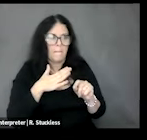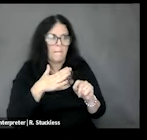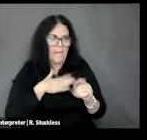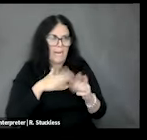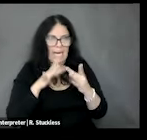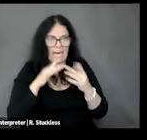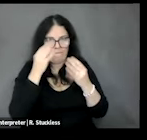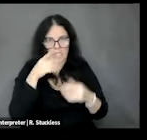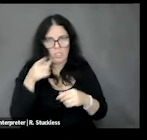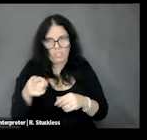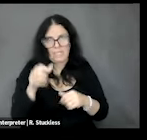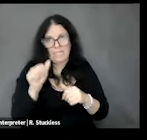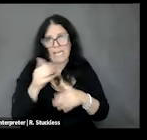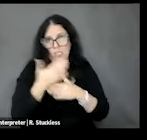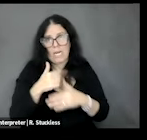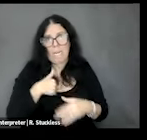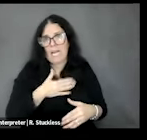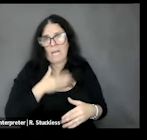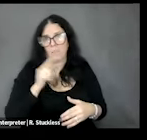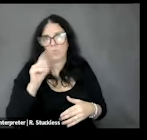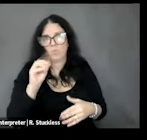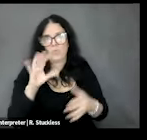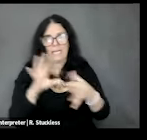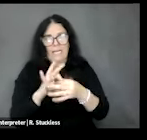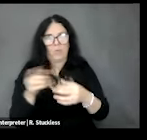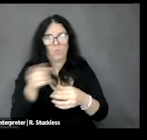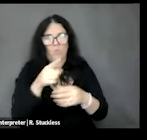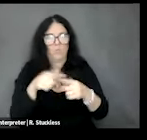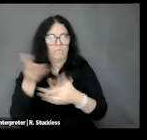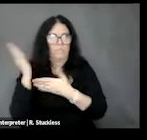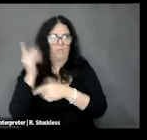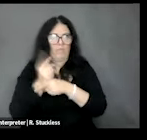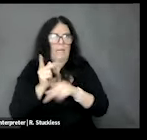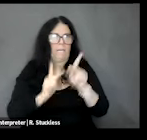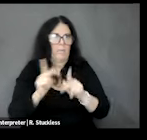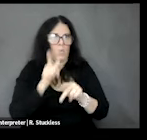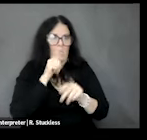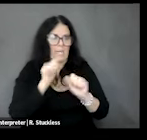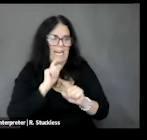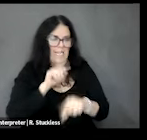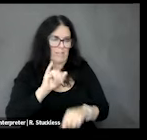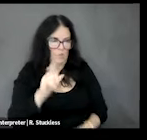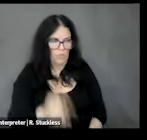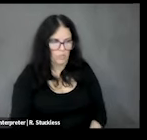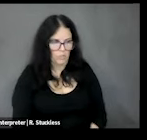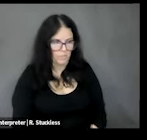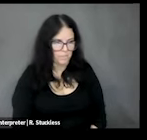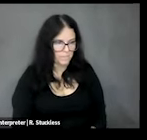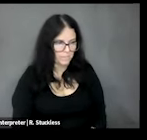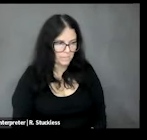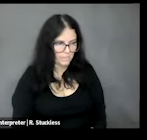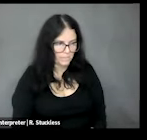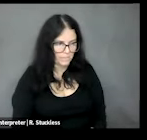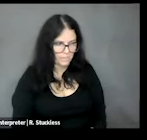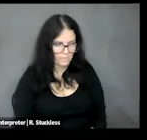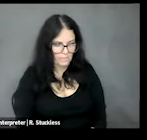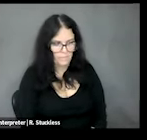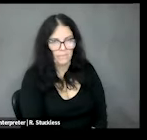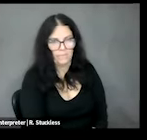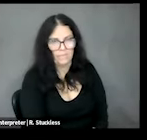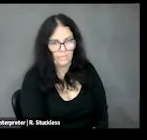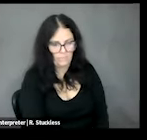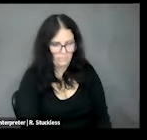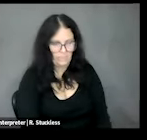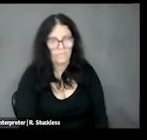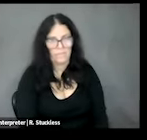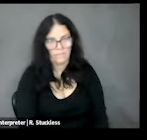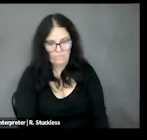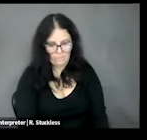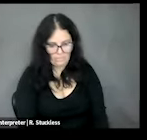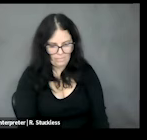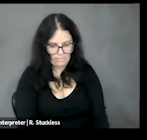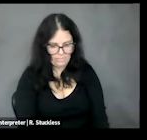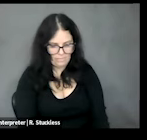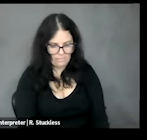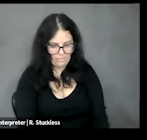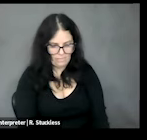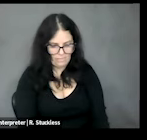be shared. I can definitely connect you to some some people who would be able to answer that.